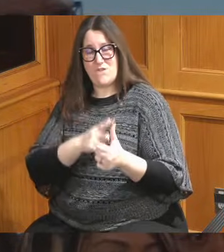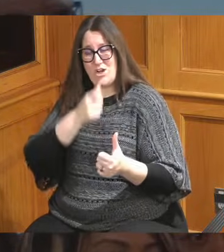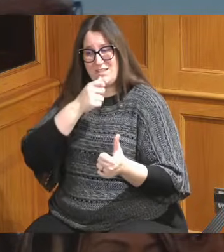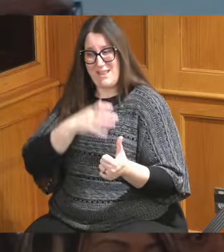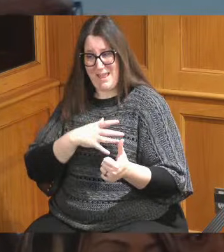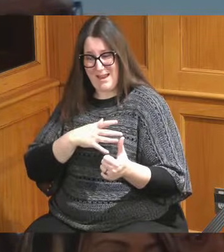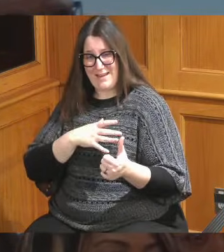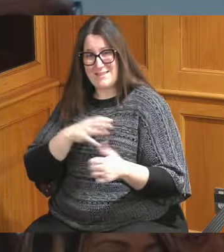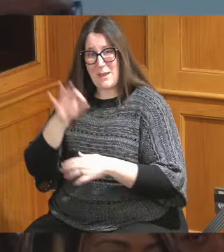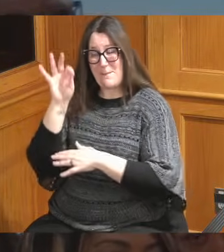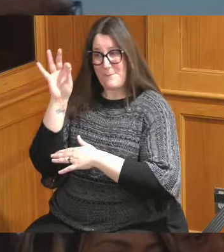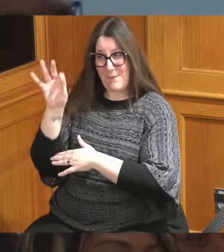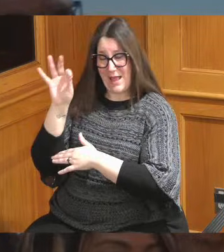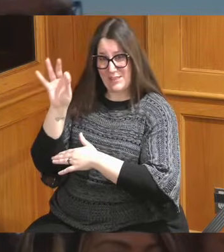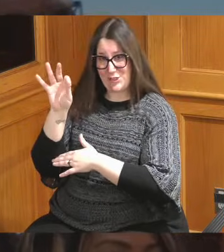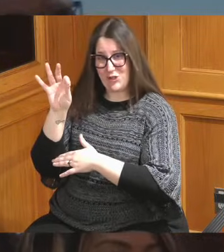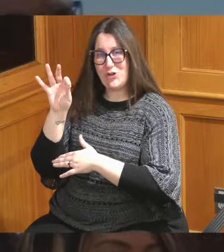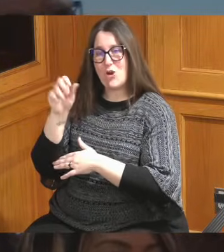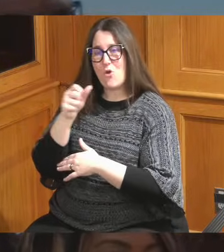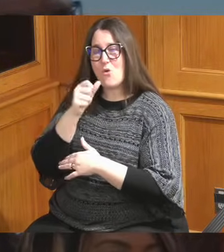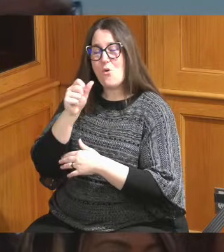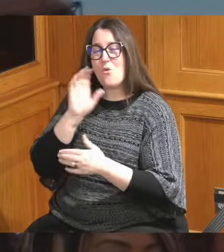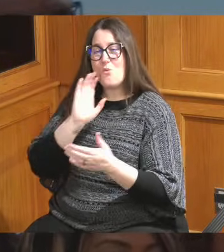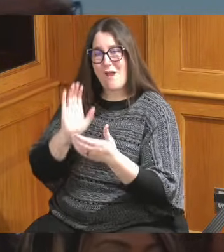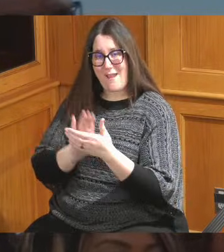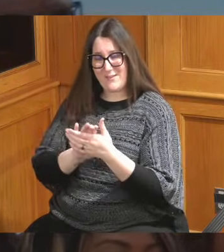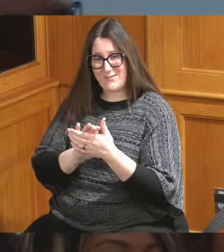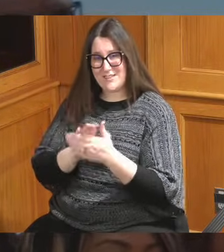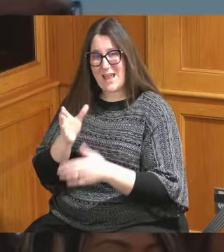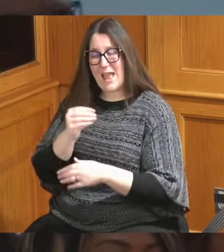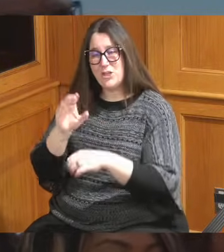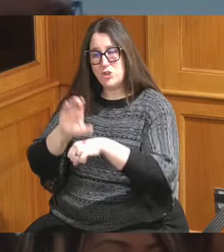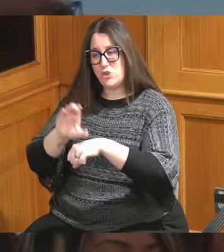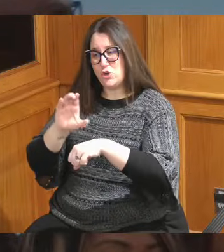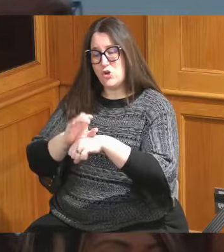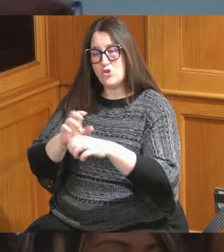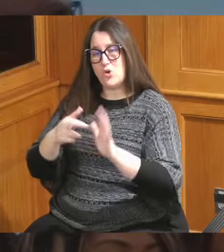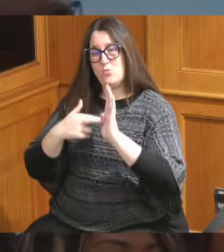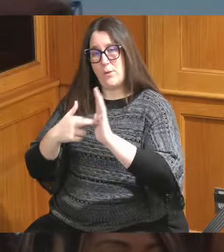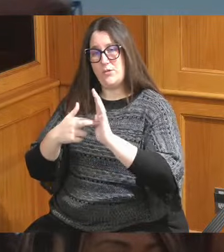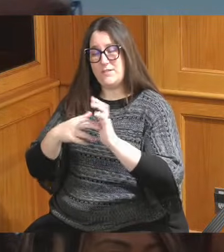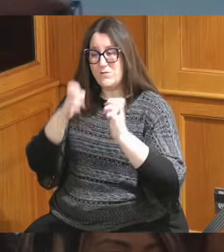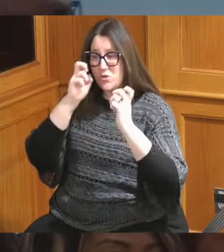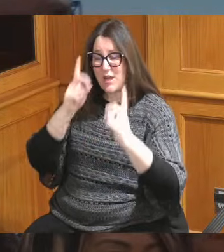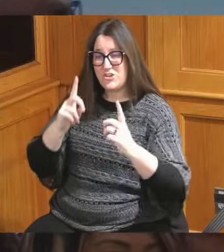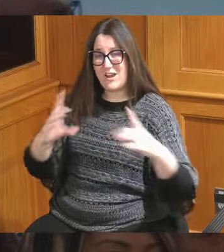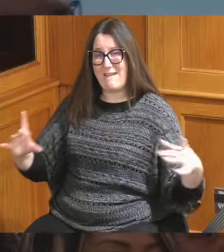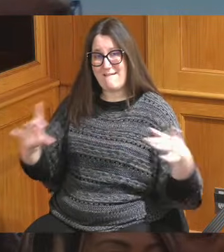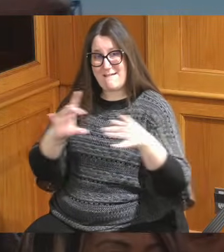pastor wives, and church Representatives to educate and connect parishioners and community